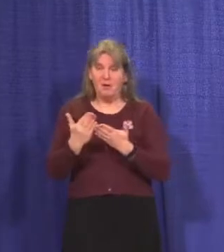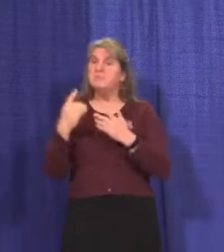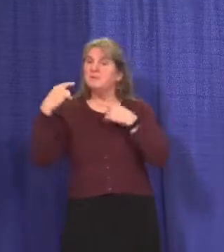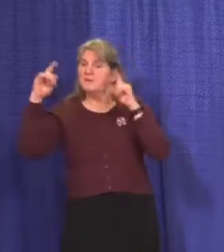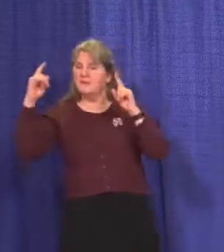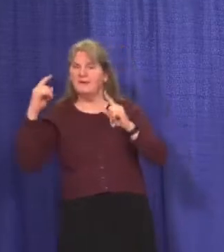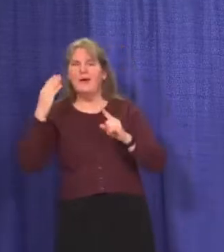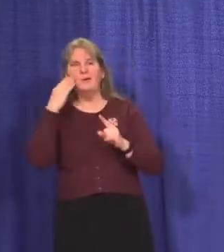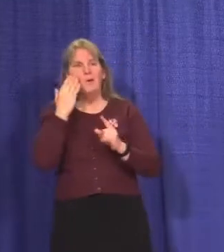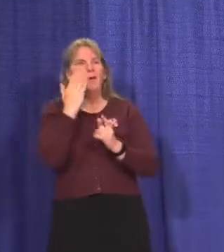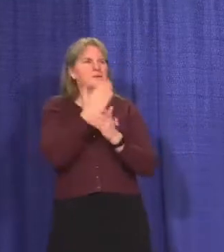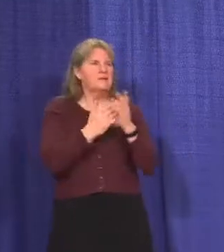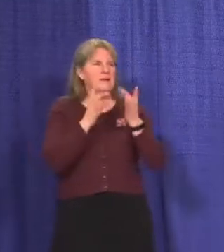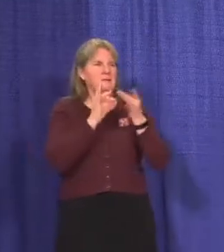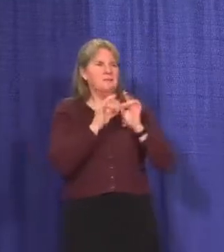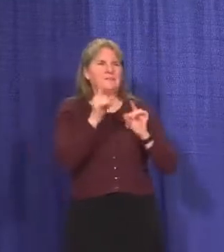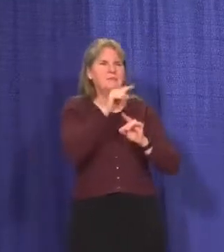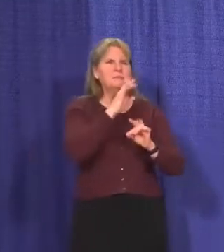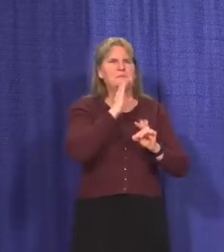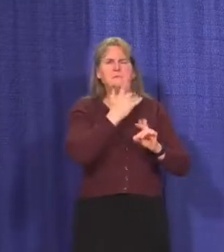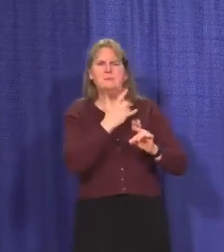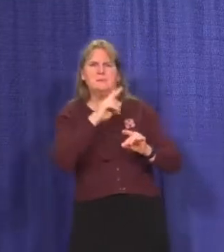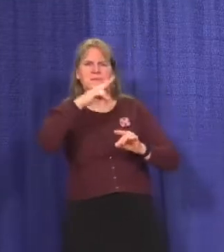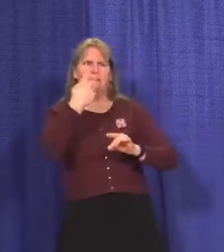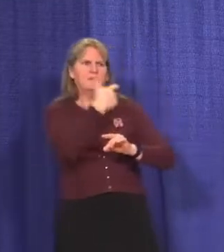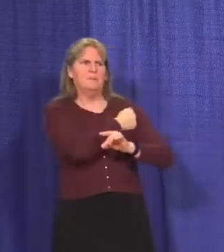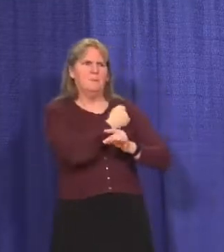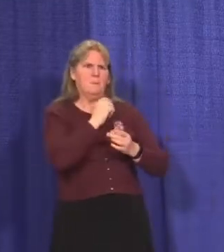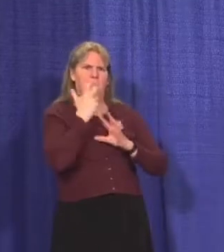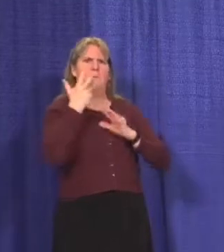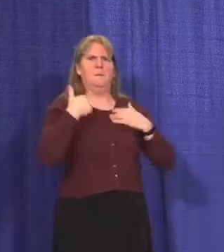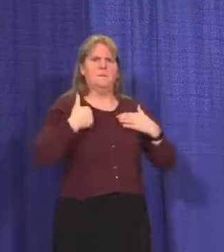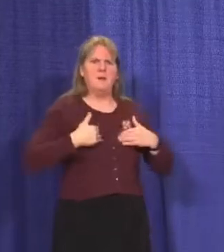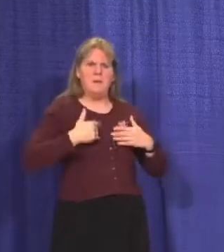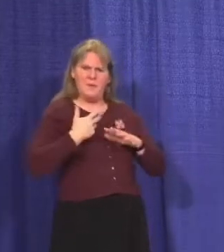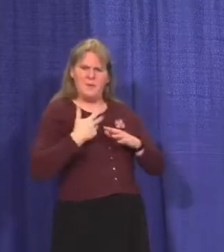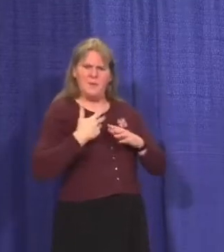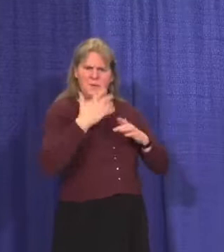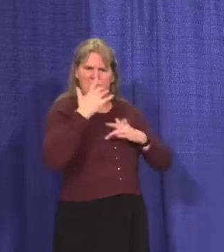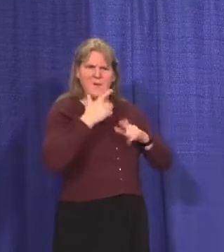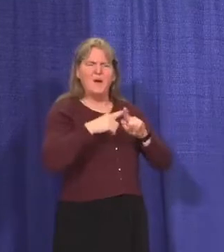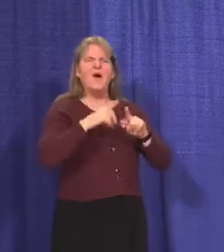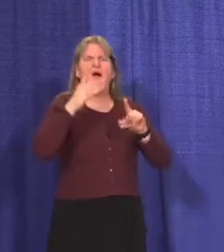side effects. And I want to provide clarity and prepare people who want to